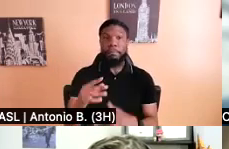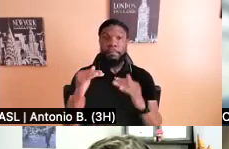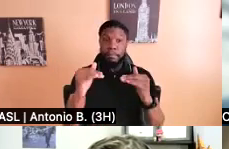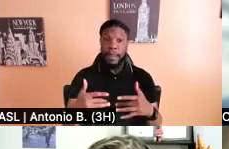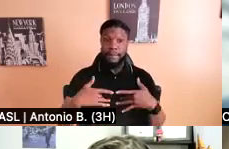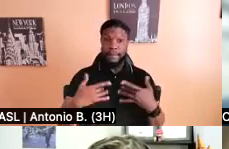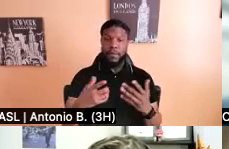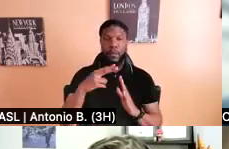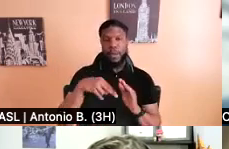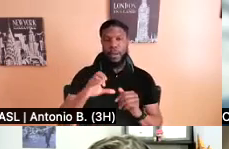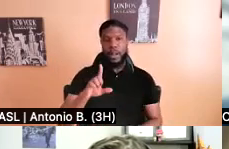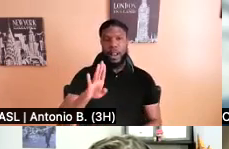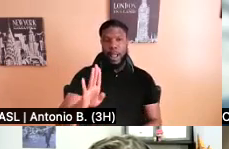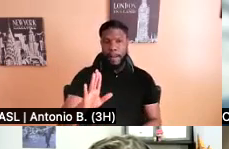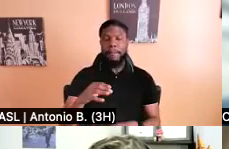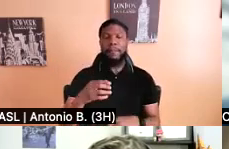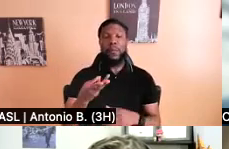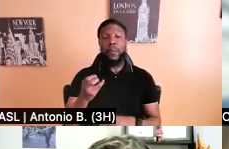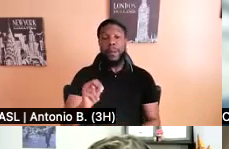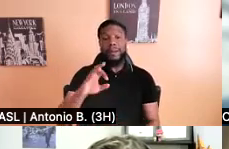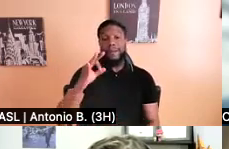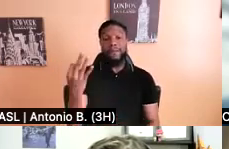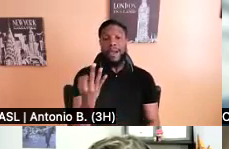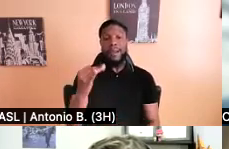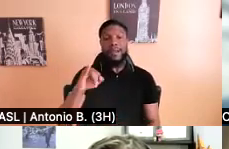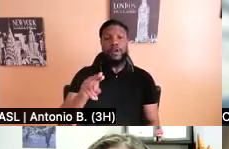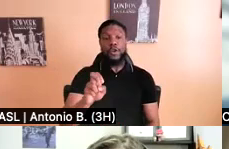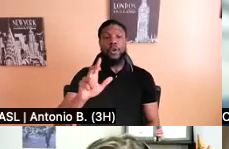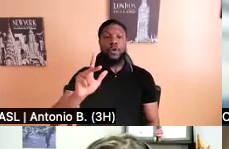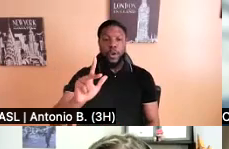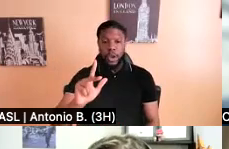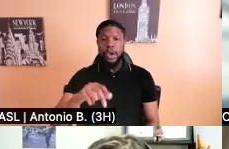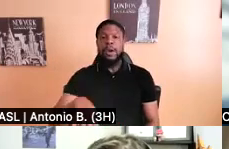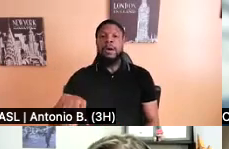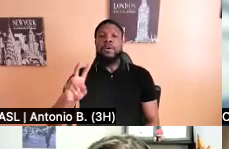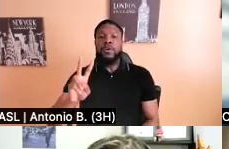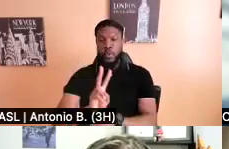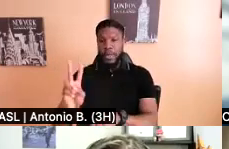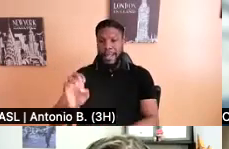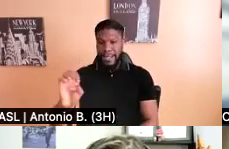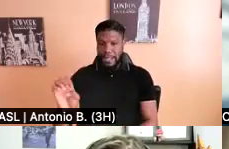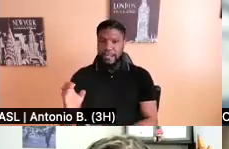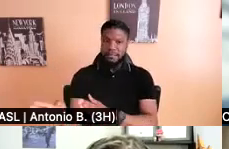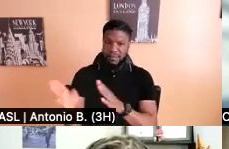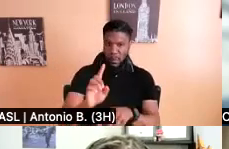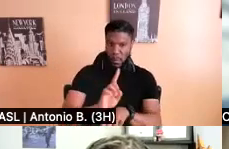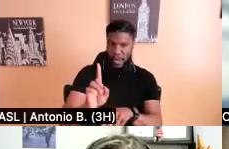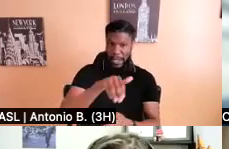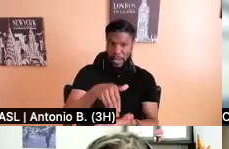That will be on Friday, June 23 at 2pm Eastern / 1pm Central / 12pm Mountain / and 11am Pacific.